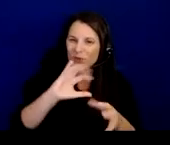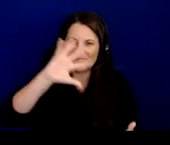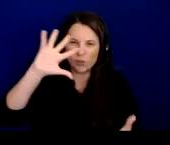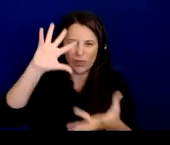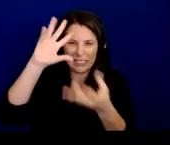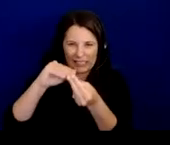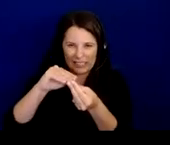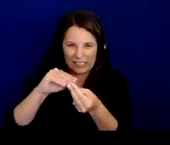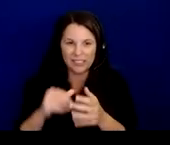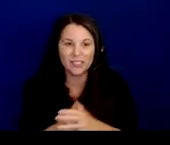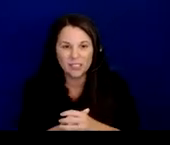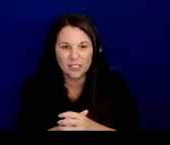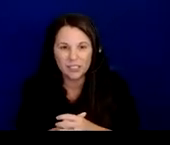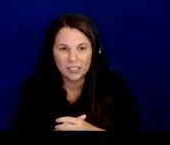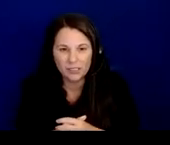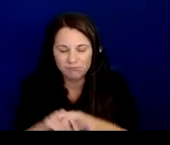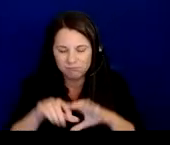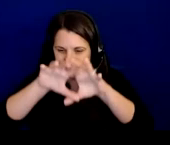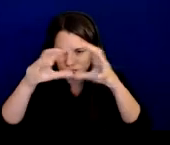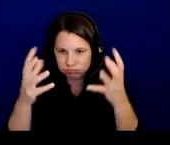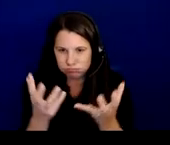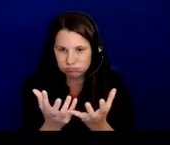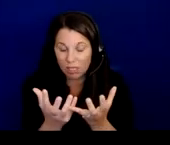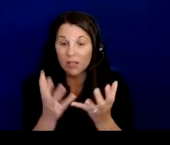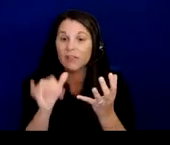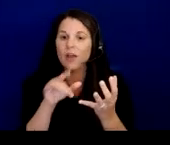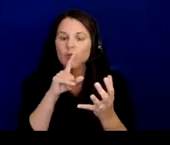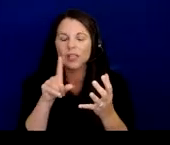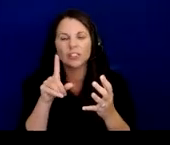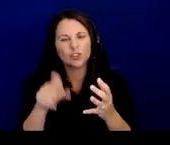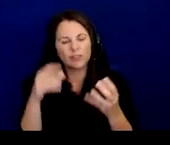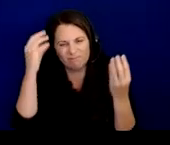and address that social injustice. How can we come up with solutions together?